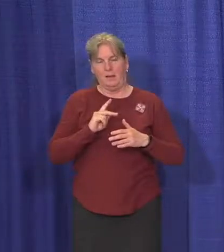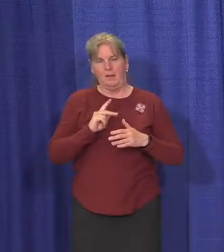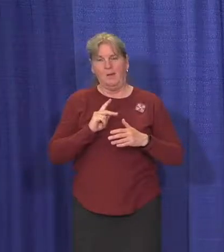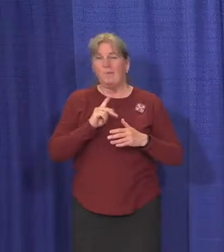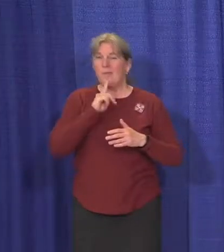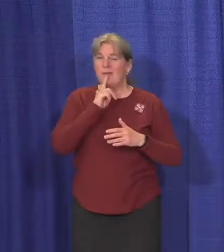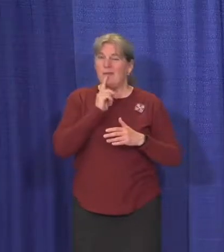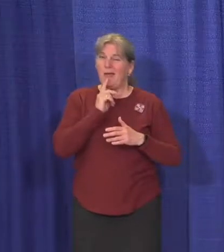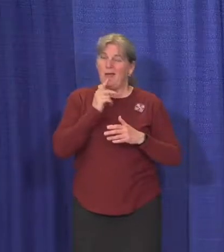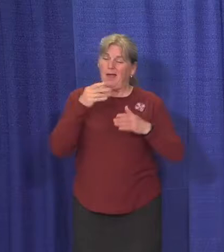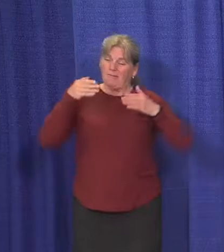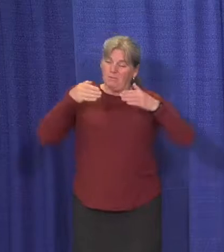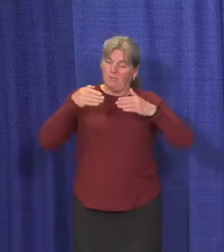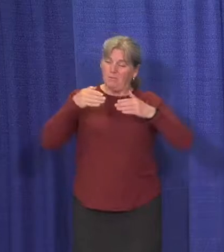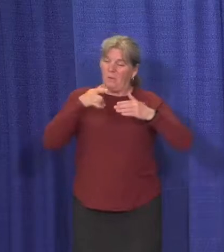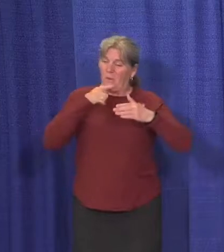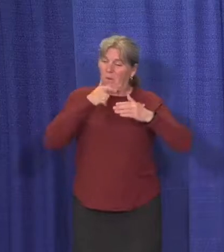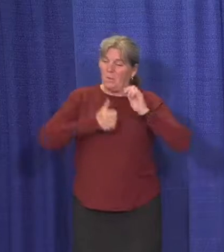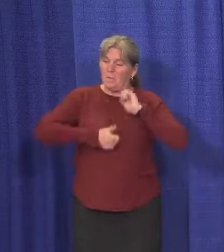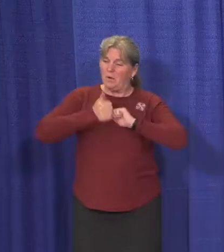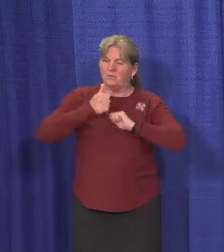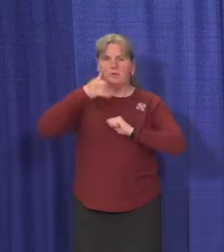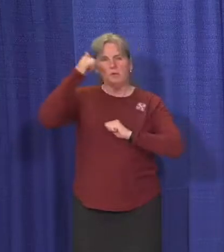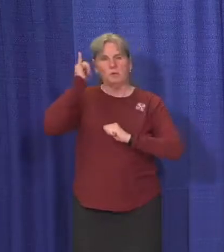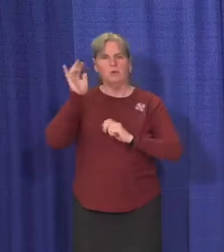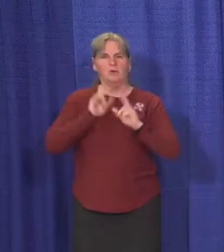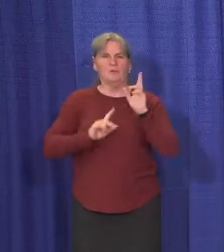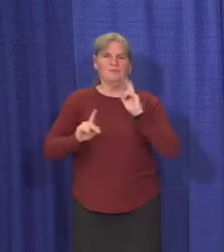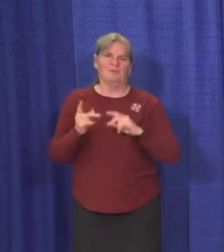applies primarily because